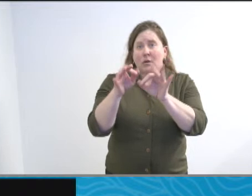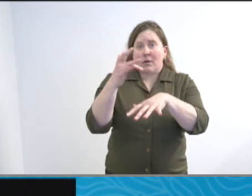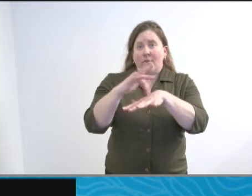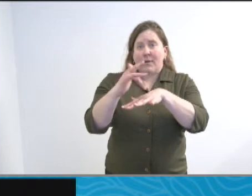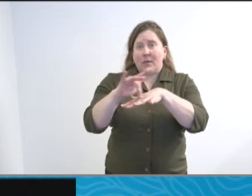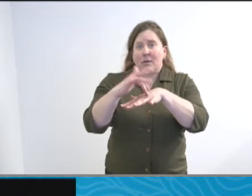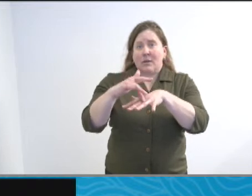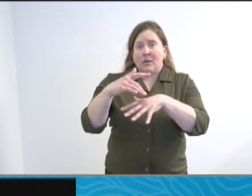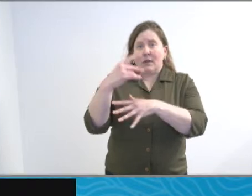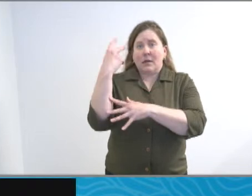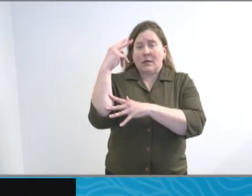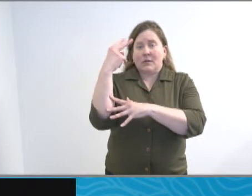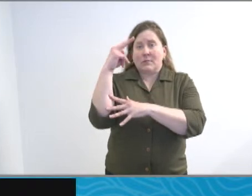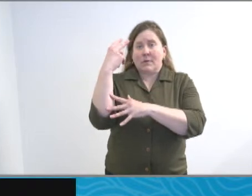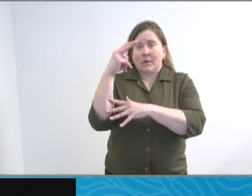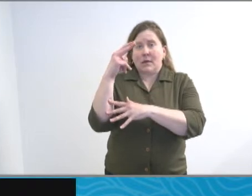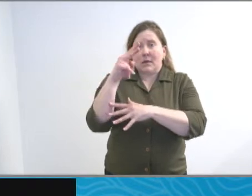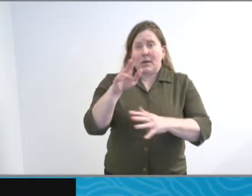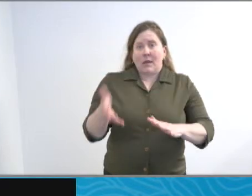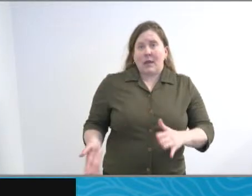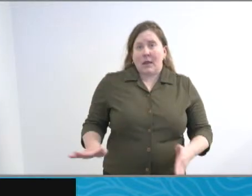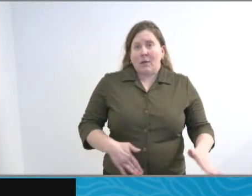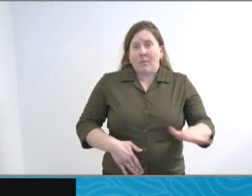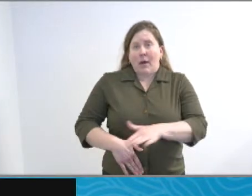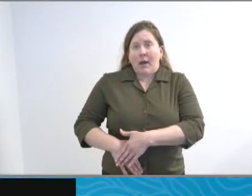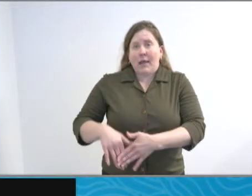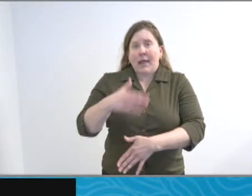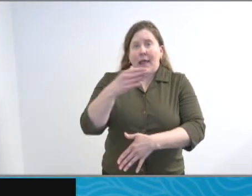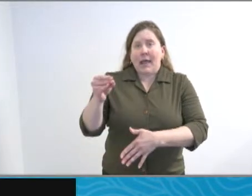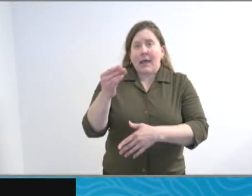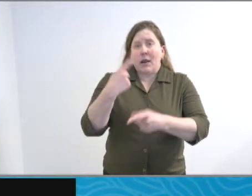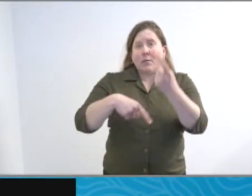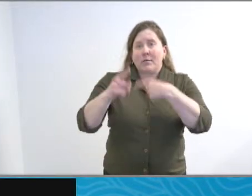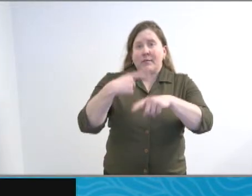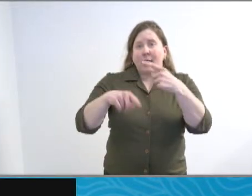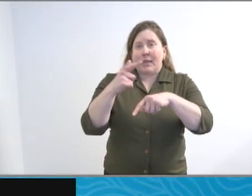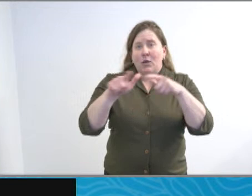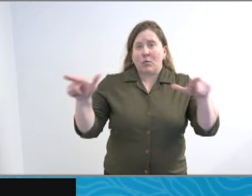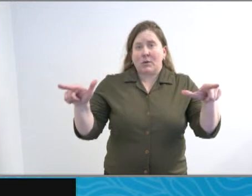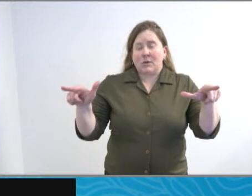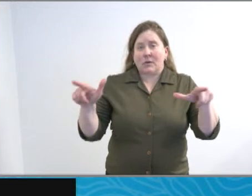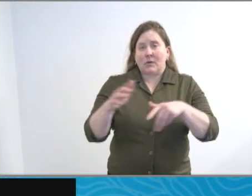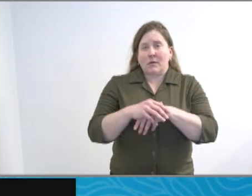in Spanish, Kumai, and American Sign Language, even if you're watching it on a future date,